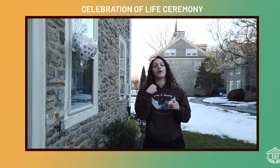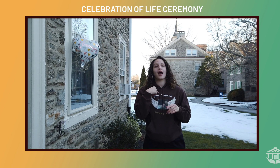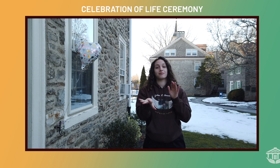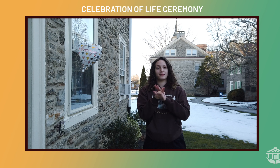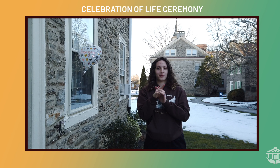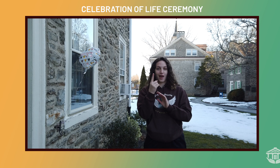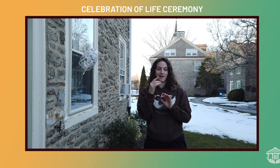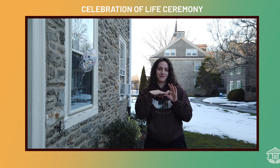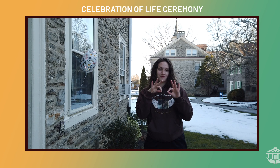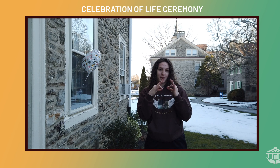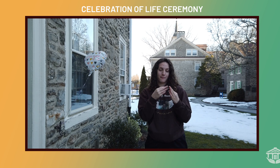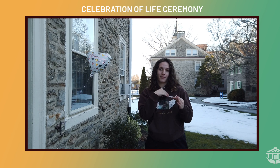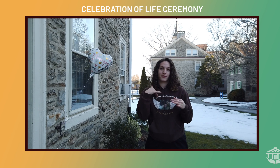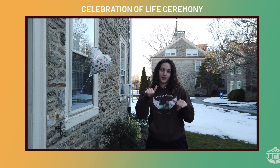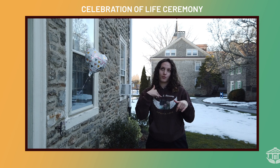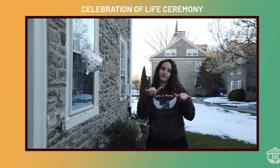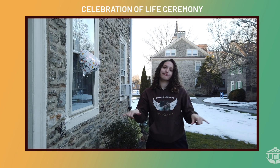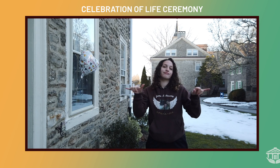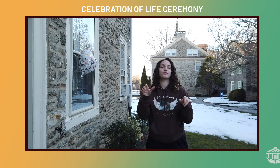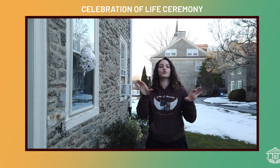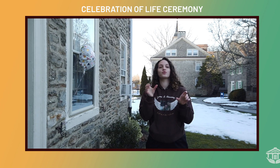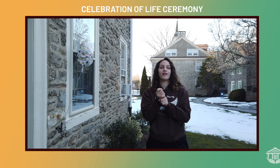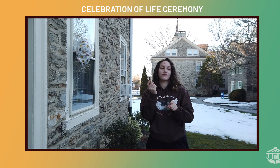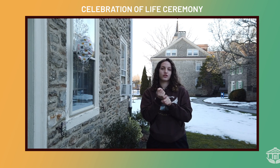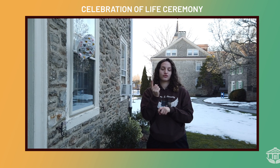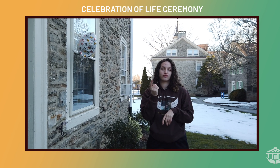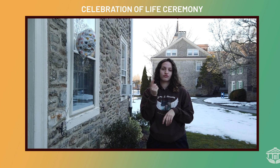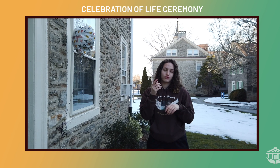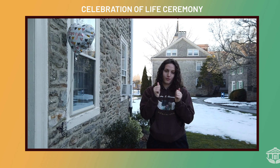For this, I’ve picked one family member who’s life we celebrate together every year,